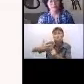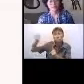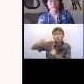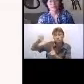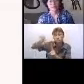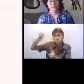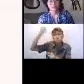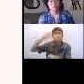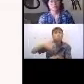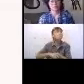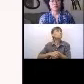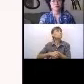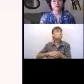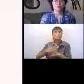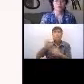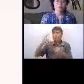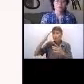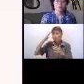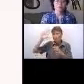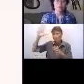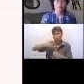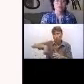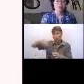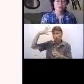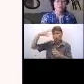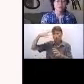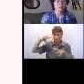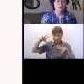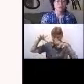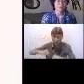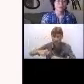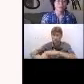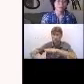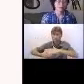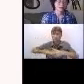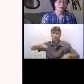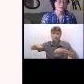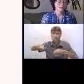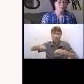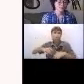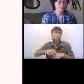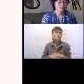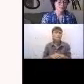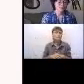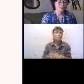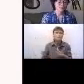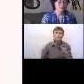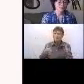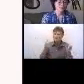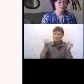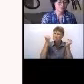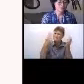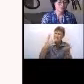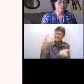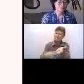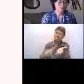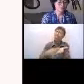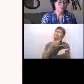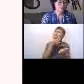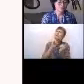And although that's great, something great to strive for. As I mentioned equity still